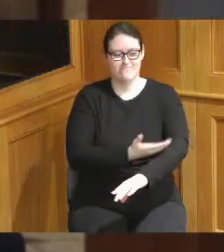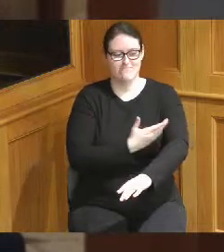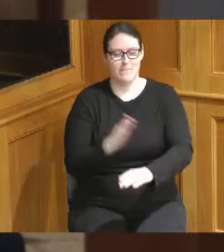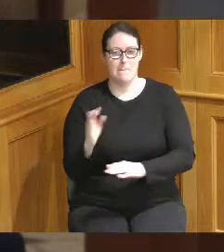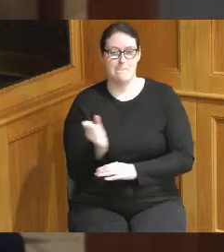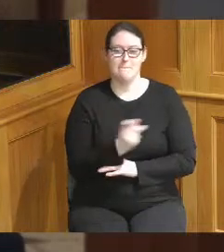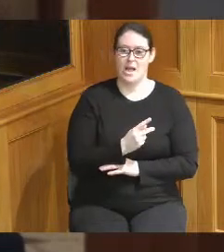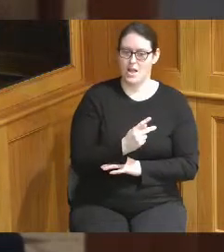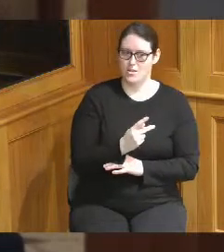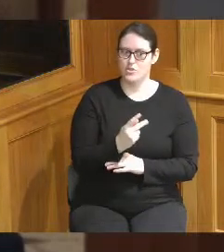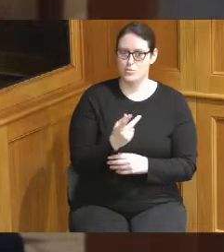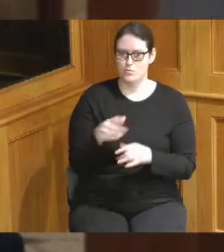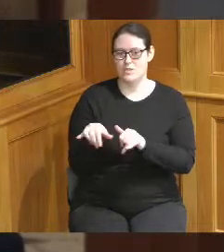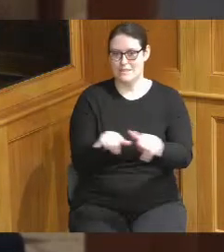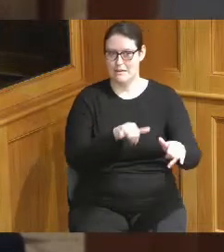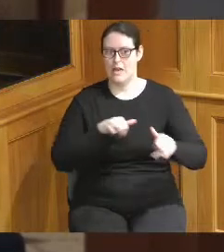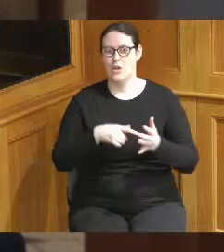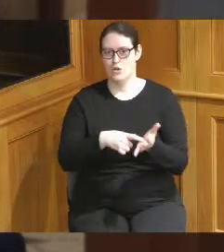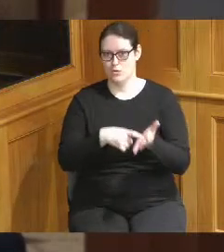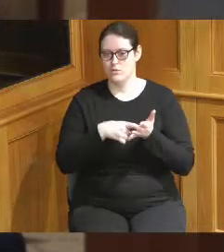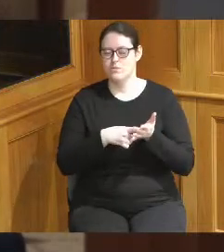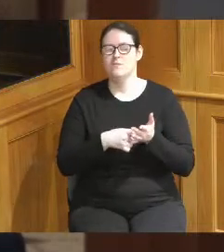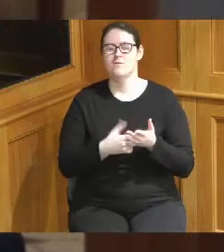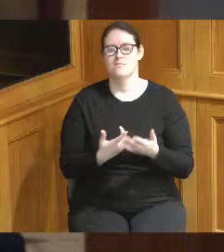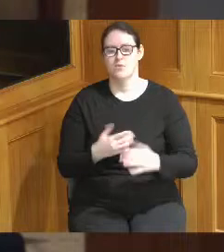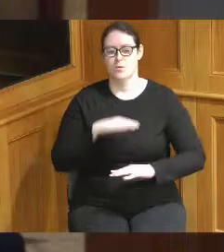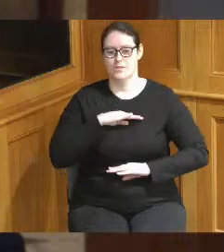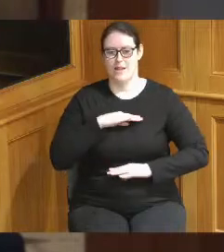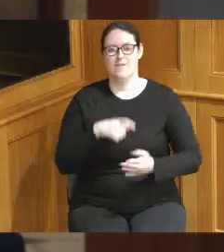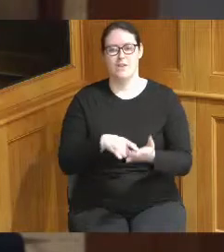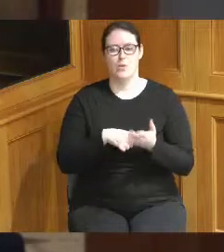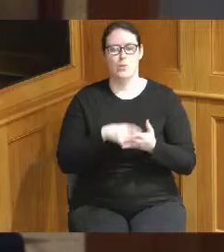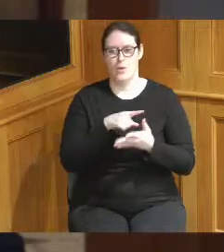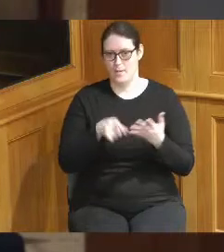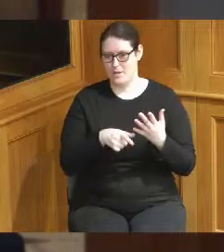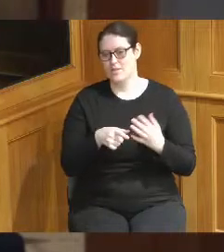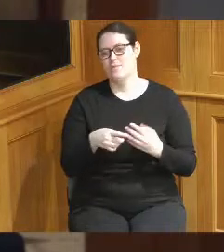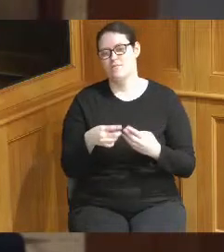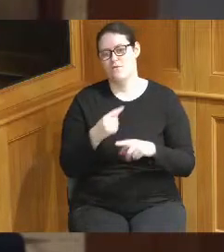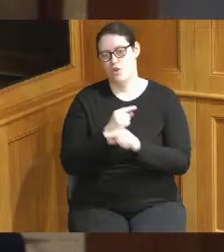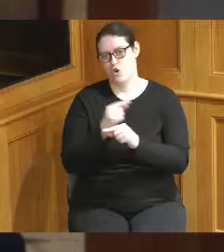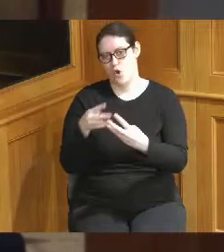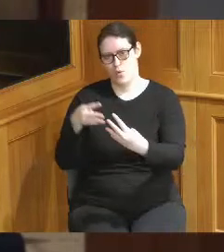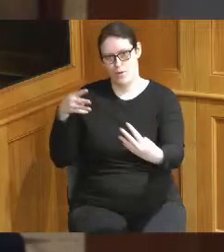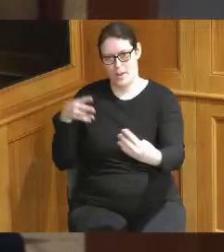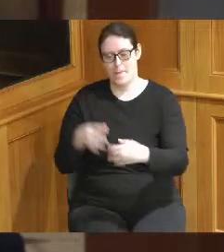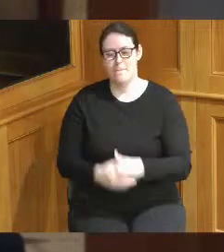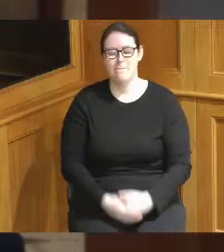it relates to the Hamilton County Imagination Library which the Board has generously given